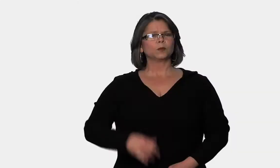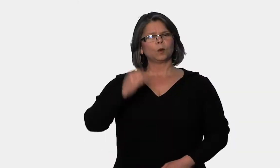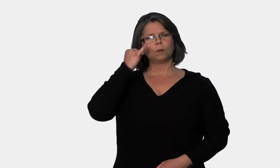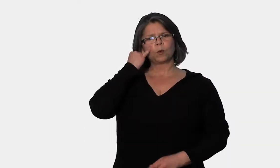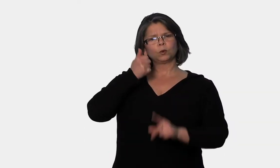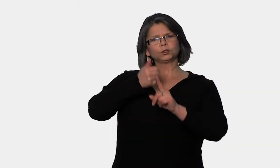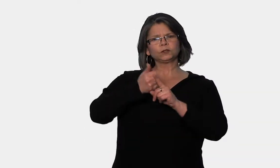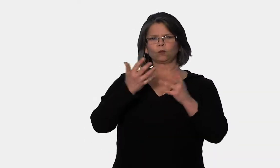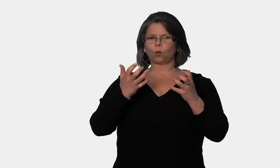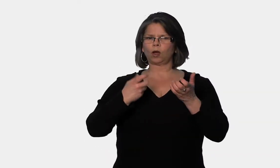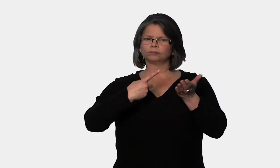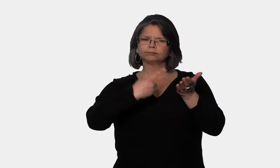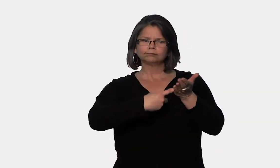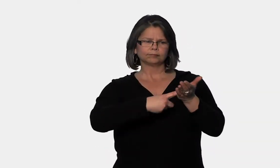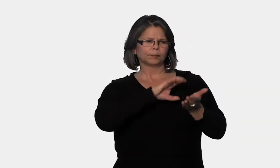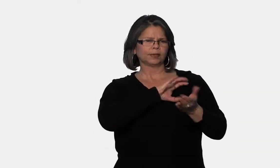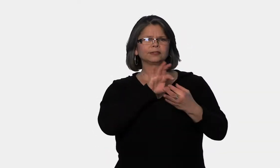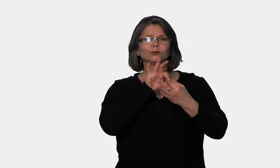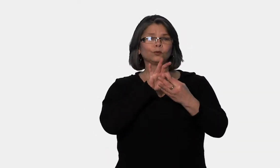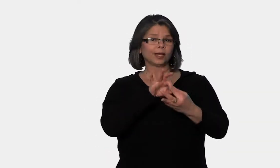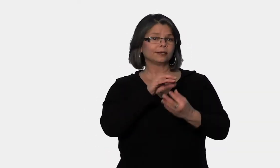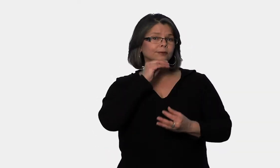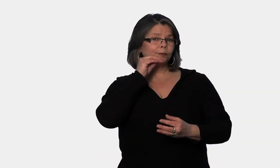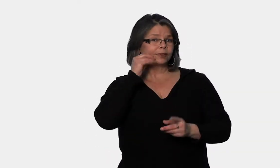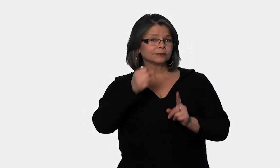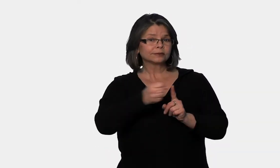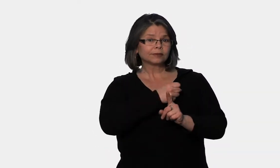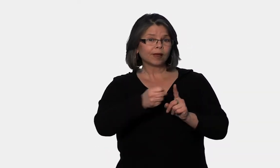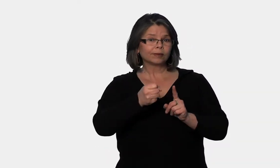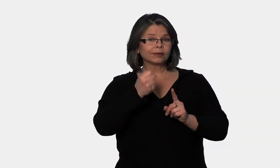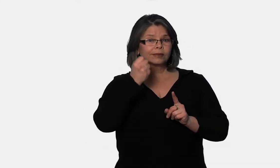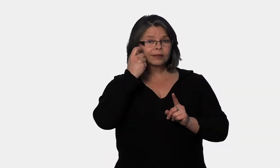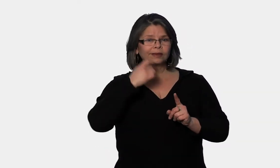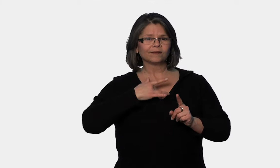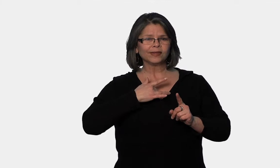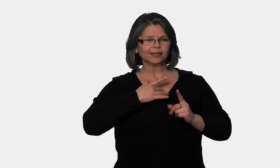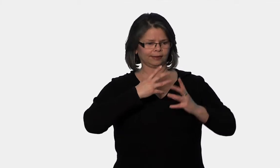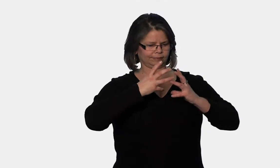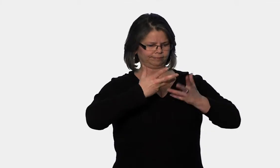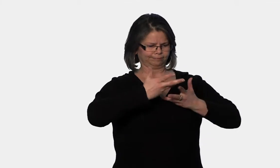If you feel that there have been communication barriers with the police